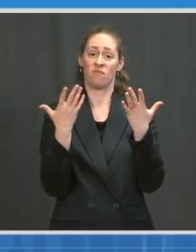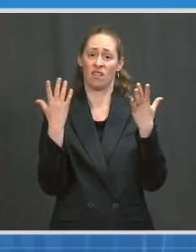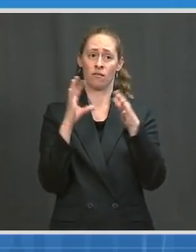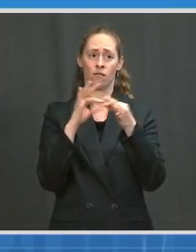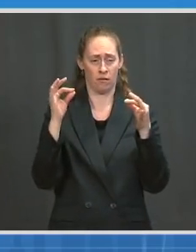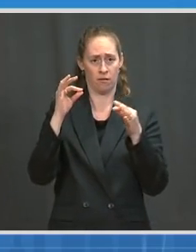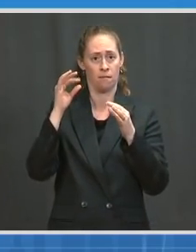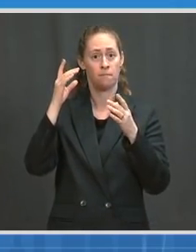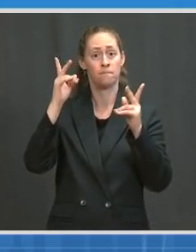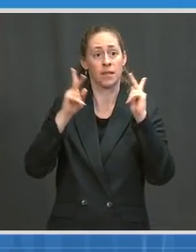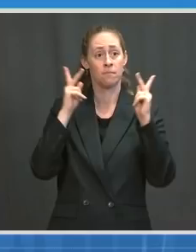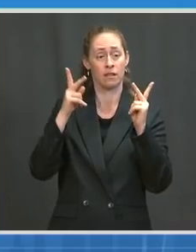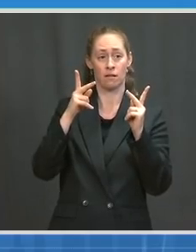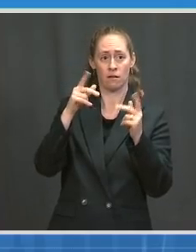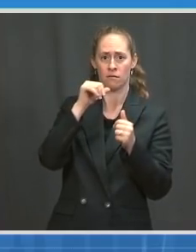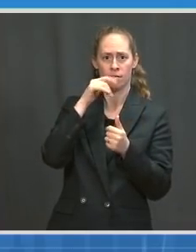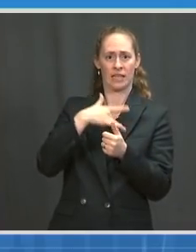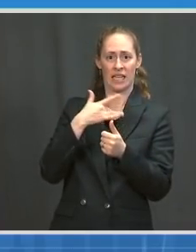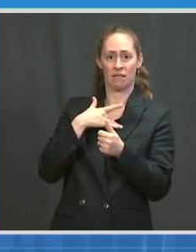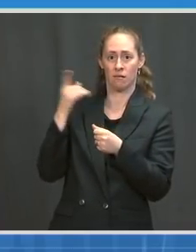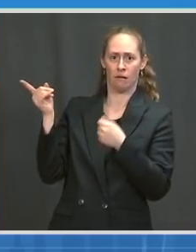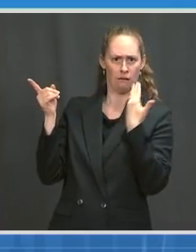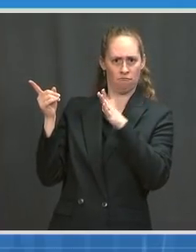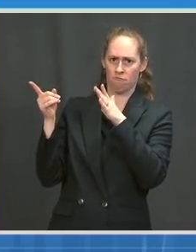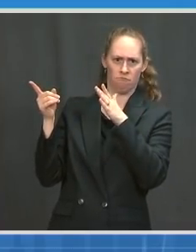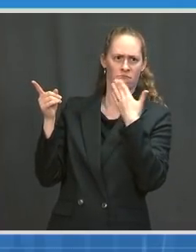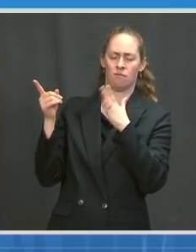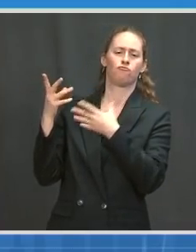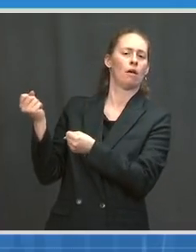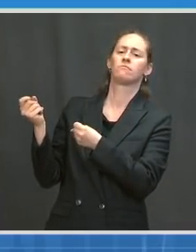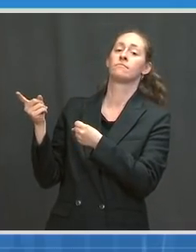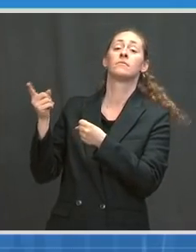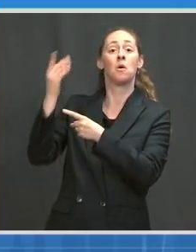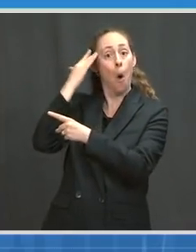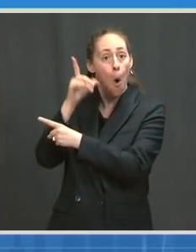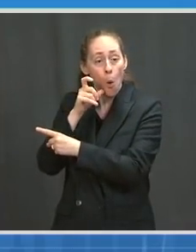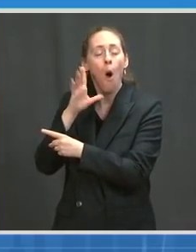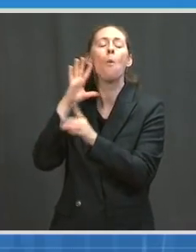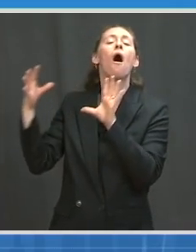We have engaged, as early as January, with faith leaders both Evangelical --